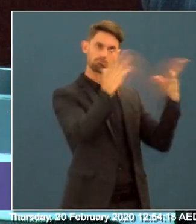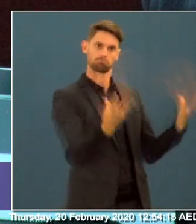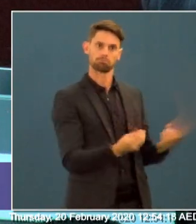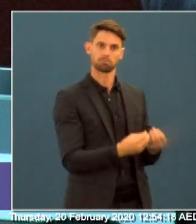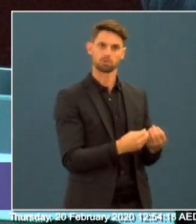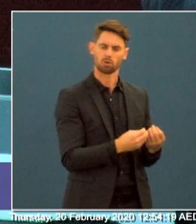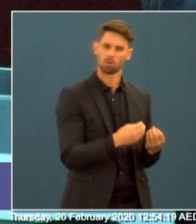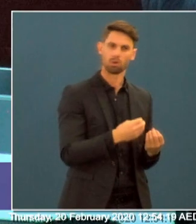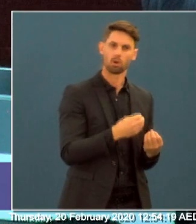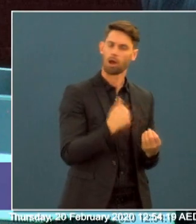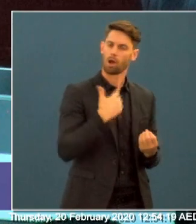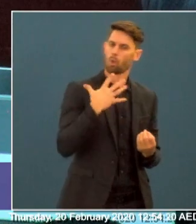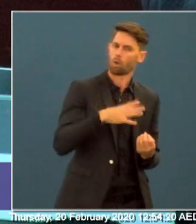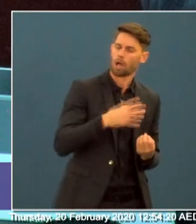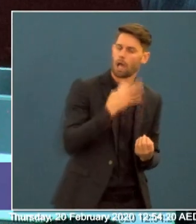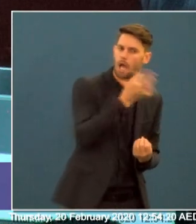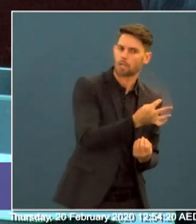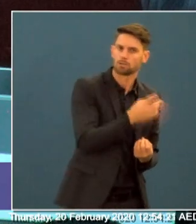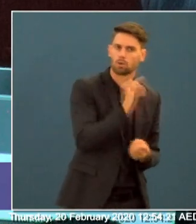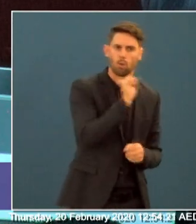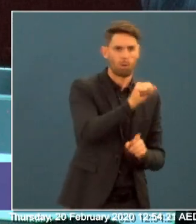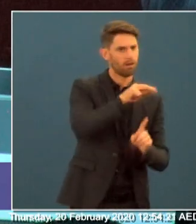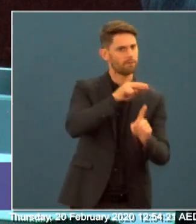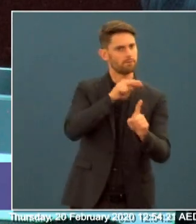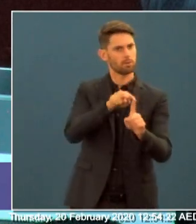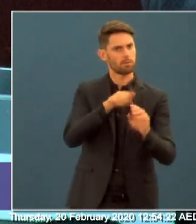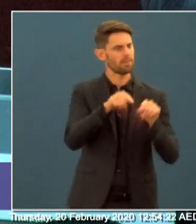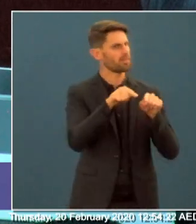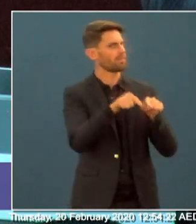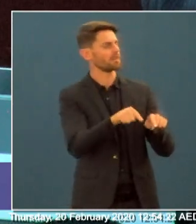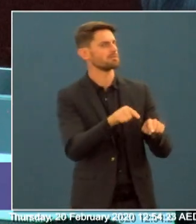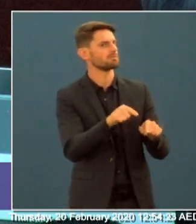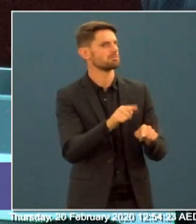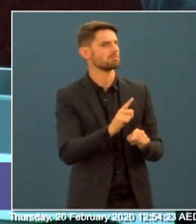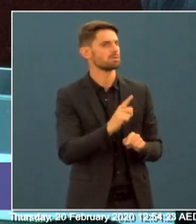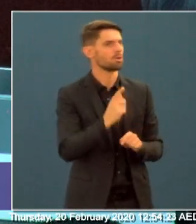as opposed to even at end of life and dignity at end of life on —